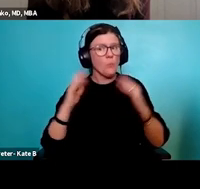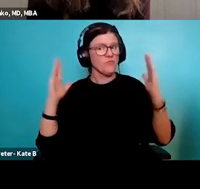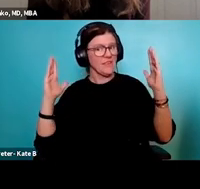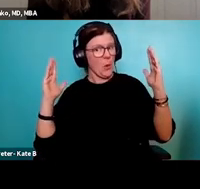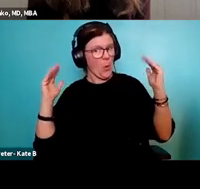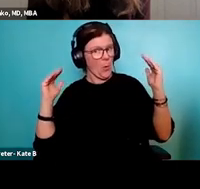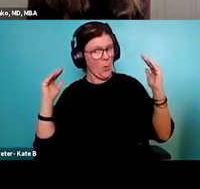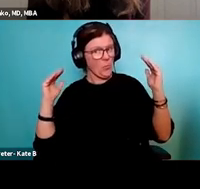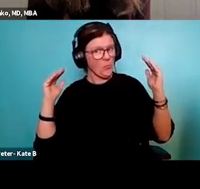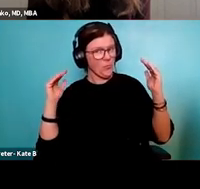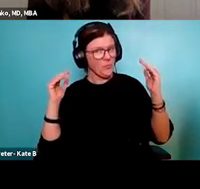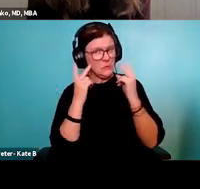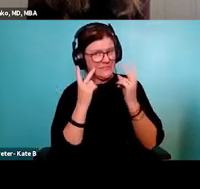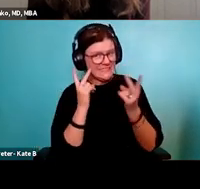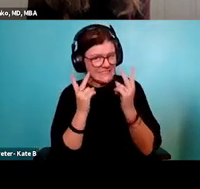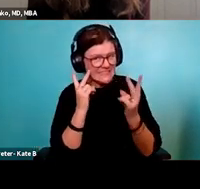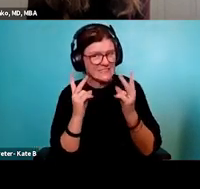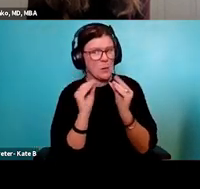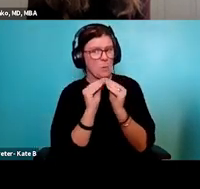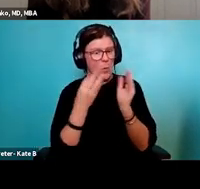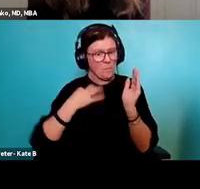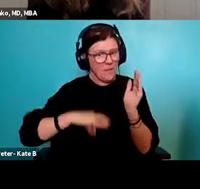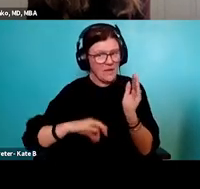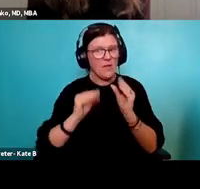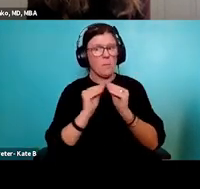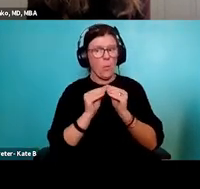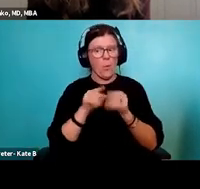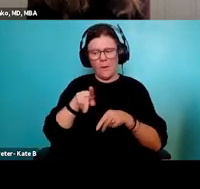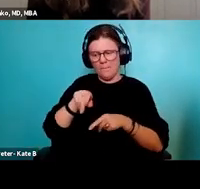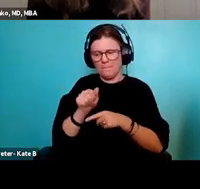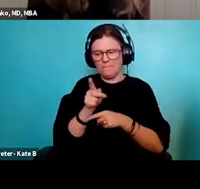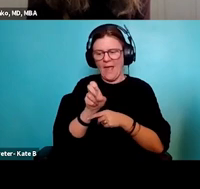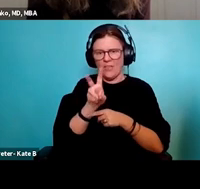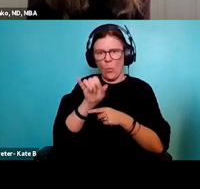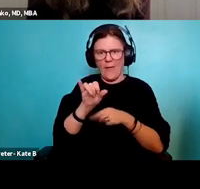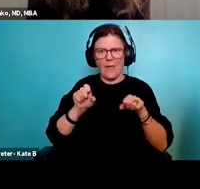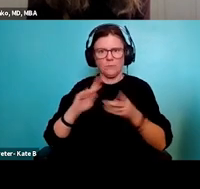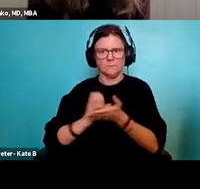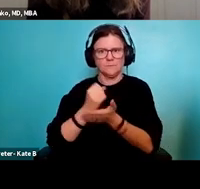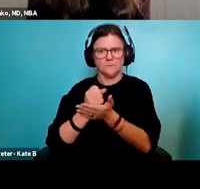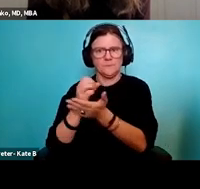that we can help have better pathway programs. There is work on the technical standards at